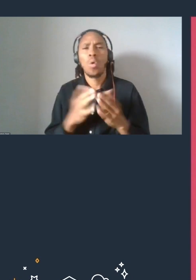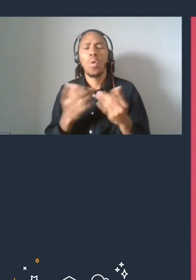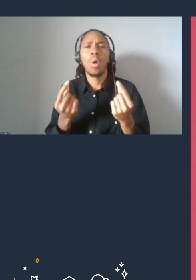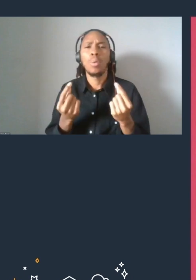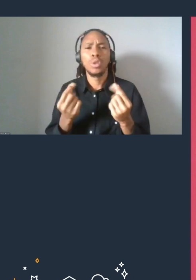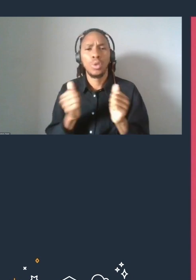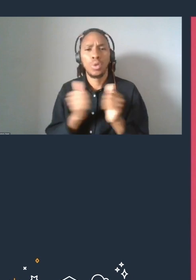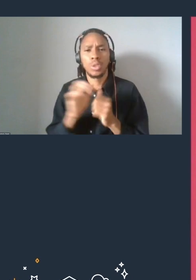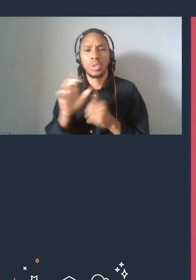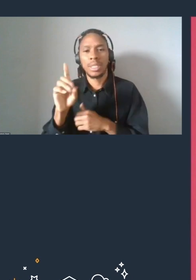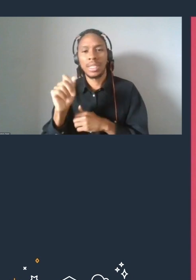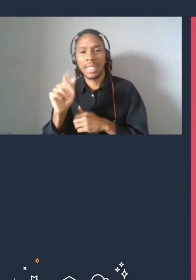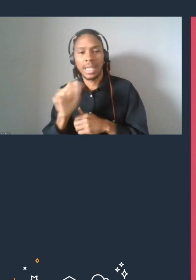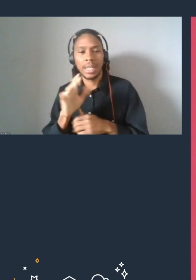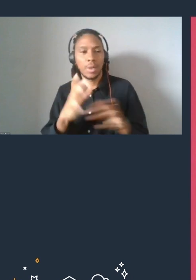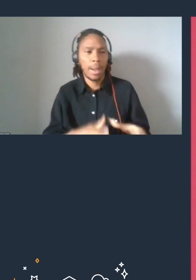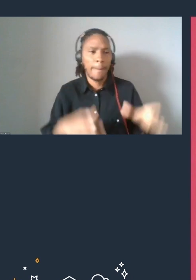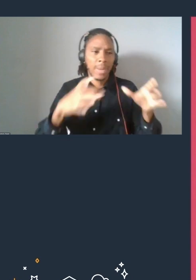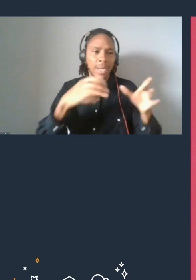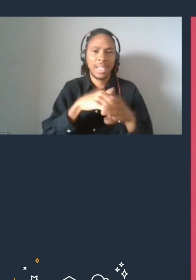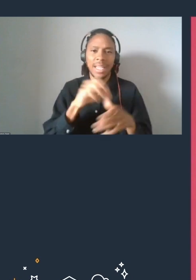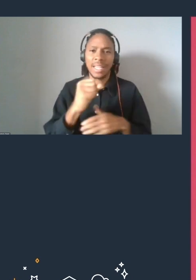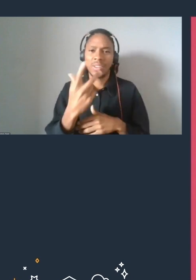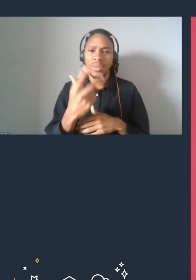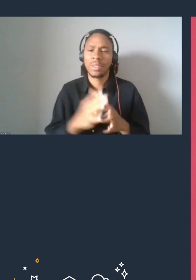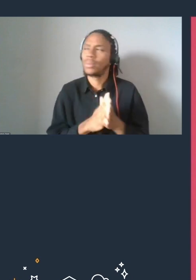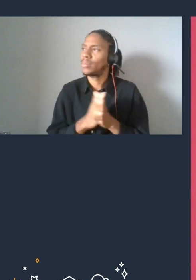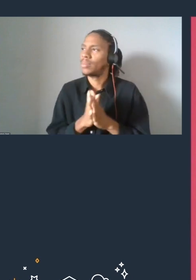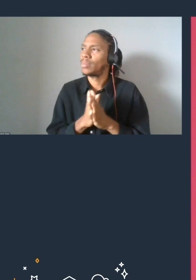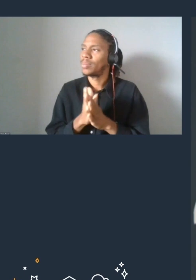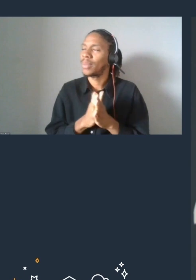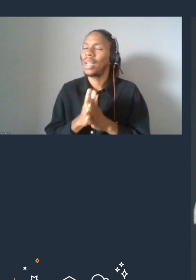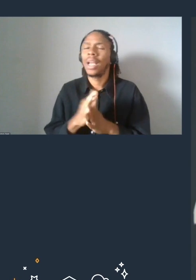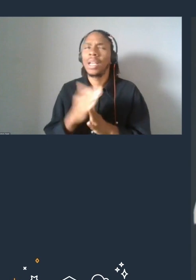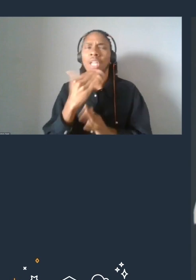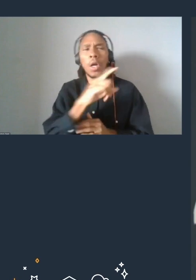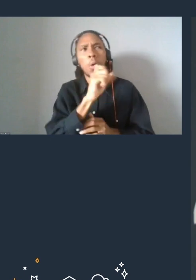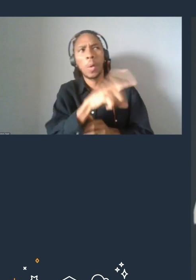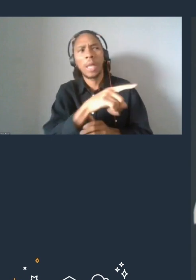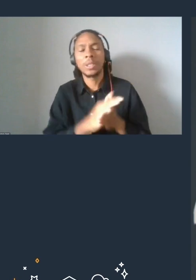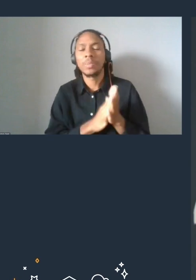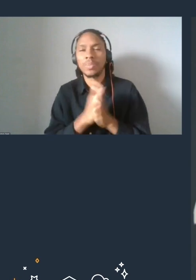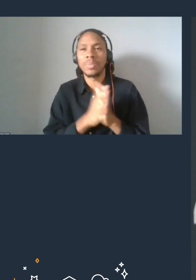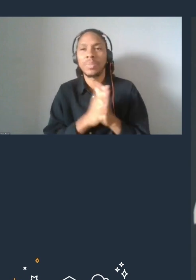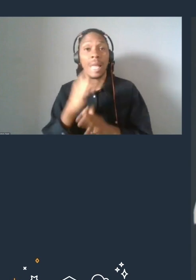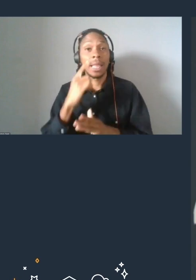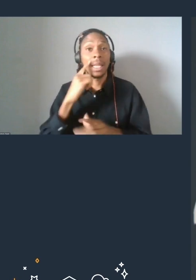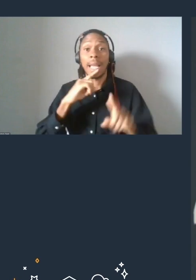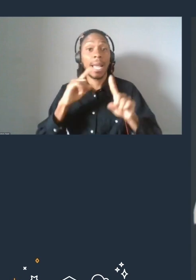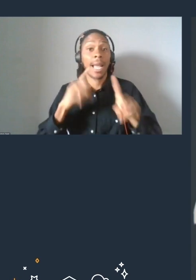with your buckets in S3, Shakhi? Yeah, that's a great question and I think the answer to that is like